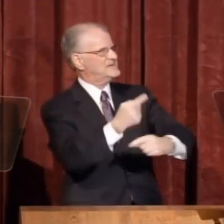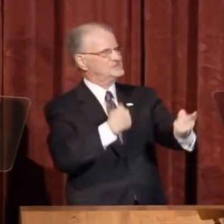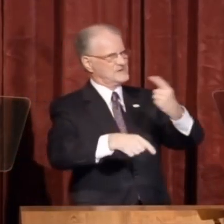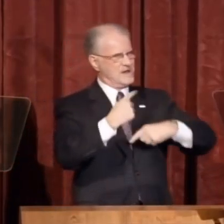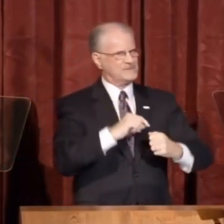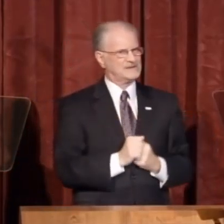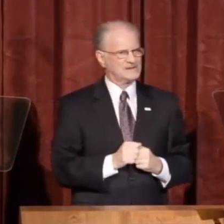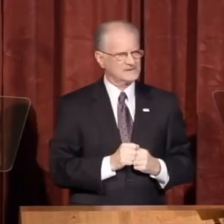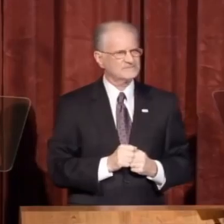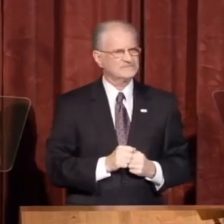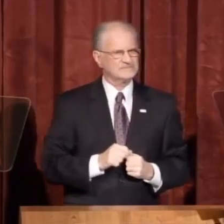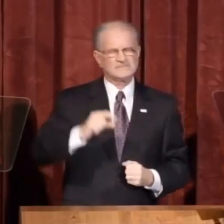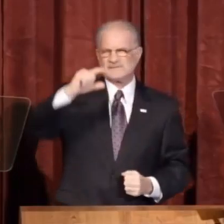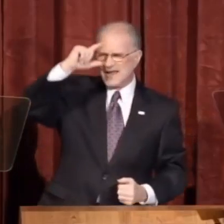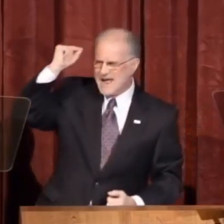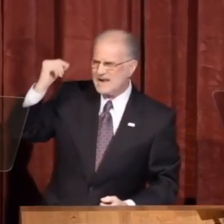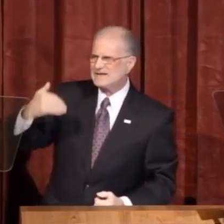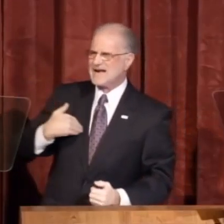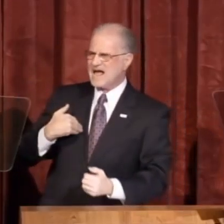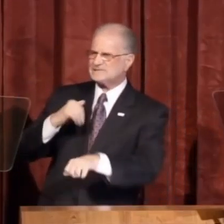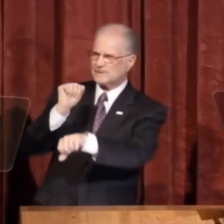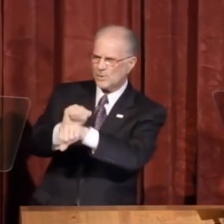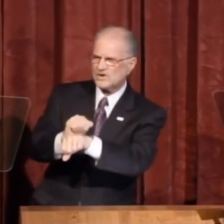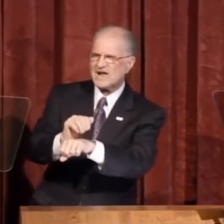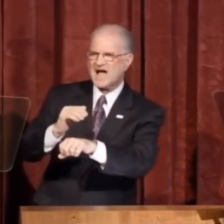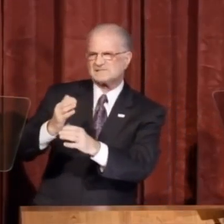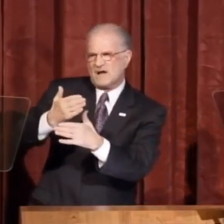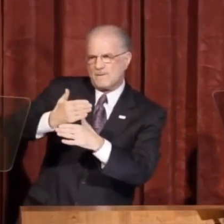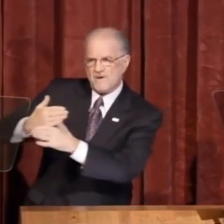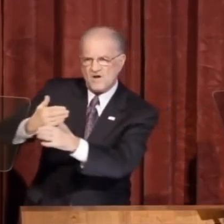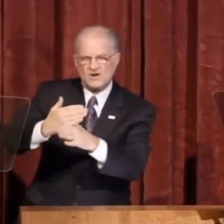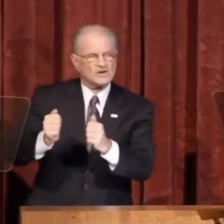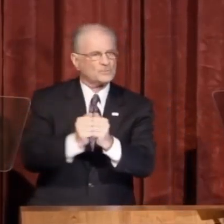Let's make this new program part of our dream.